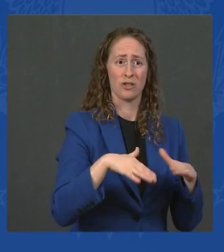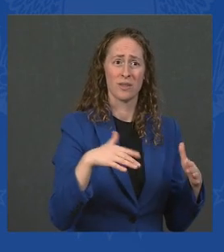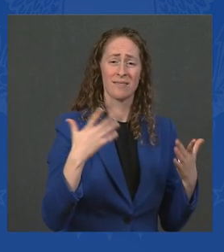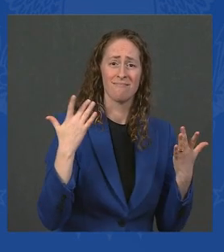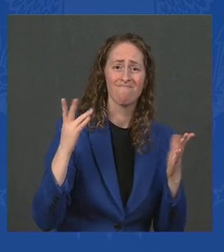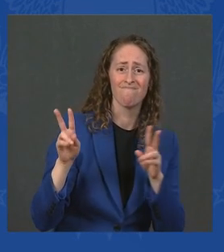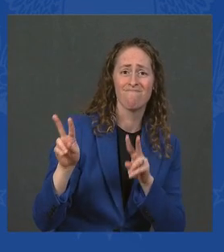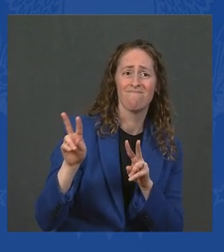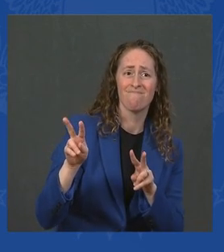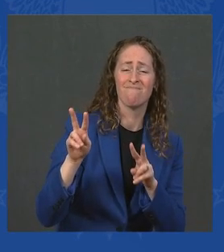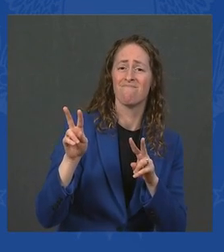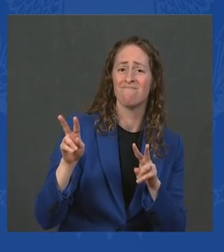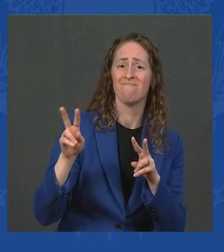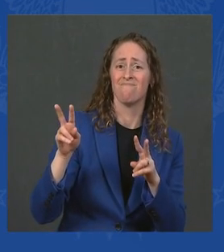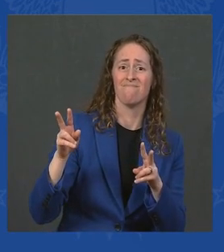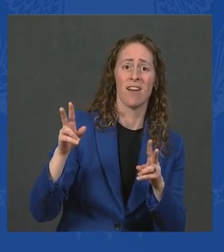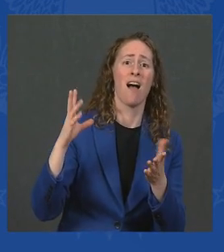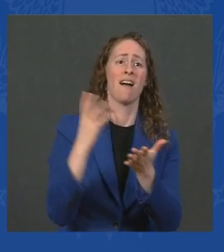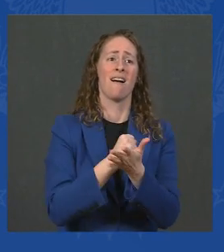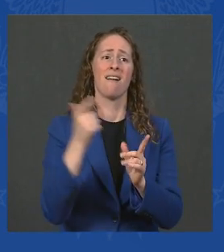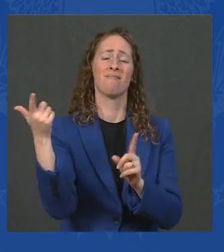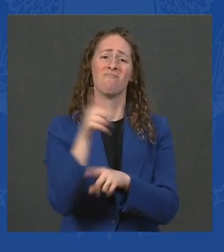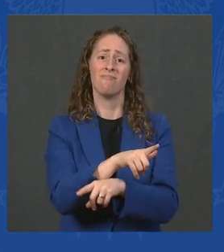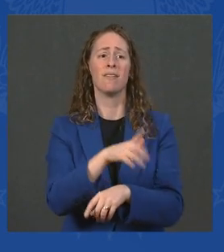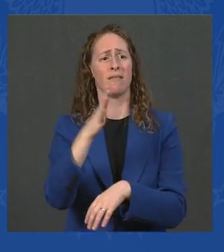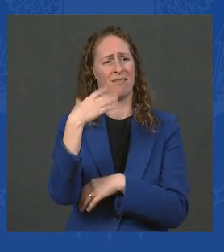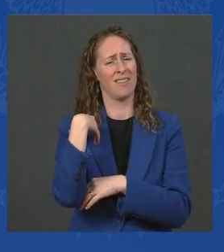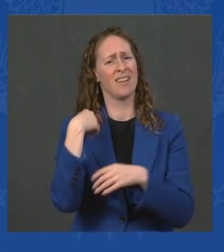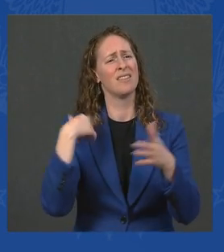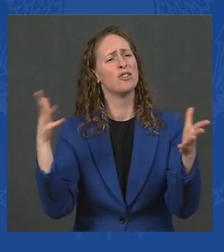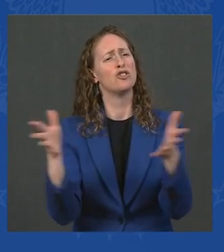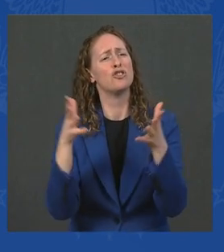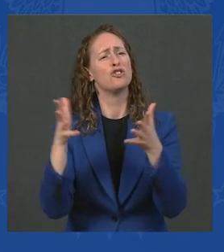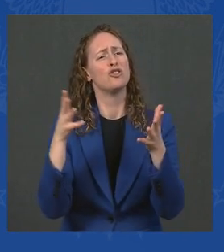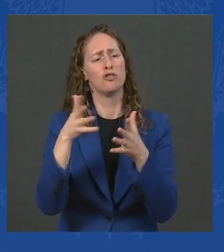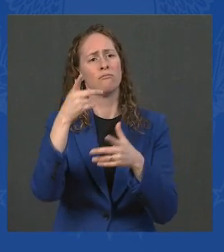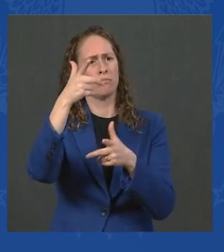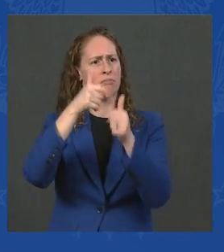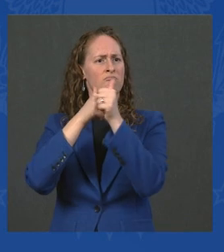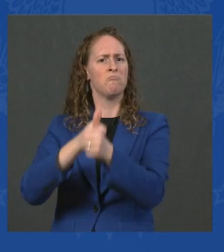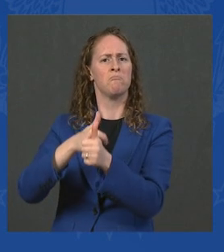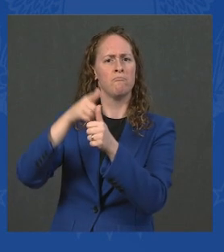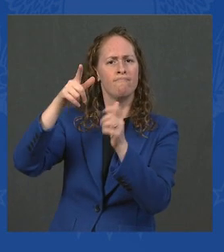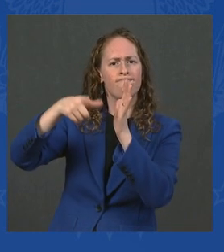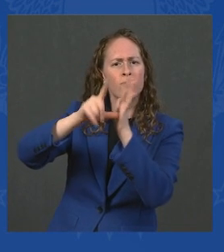I strongly support independent scientific review of vaccine usage for children under 12.